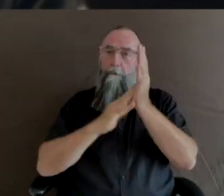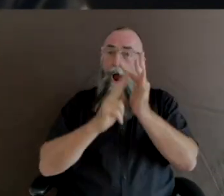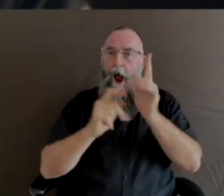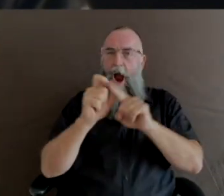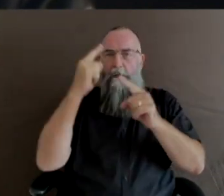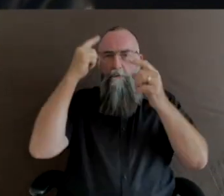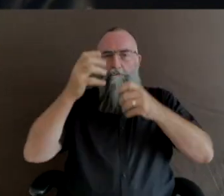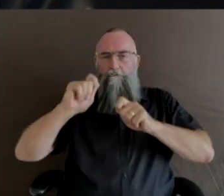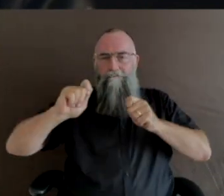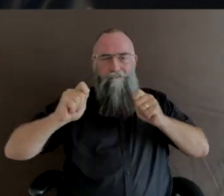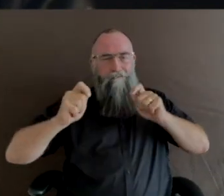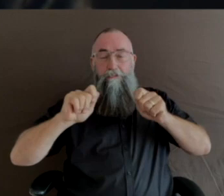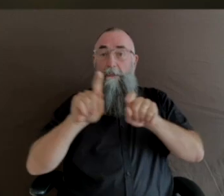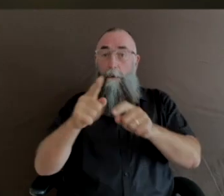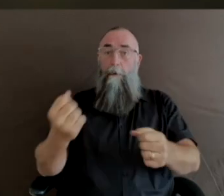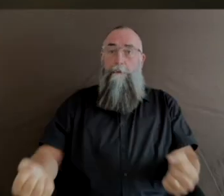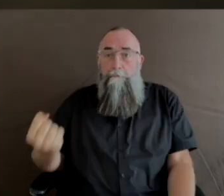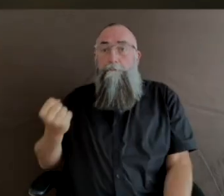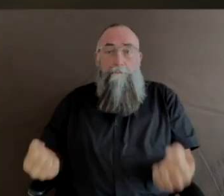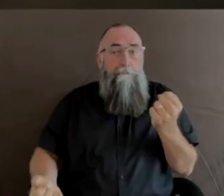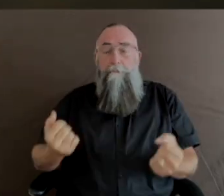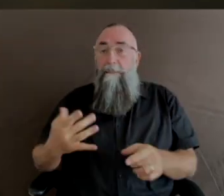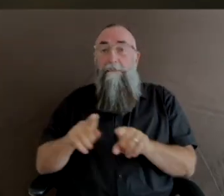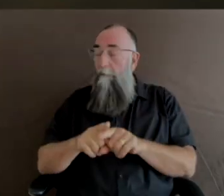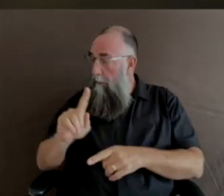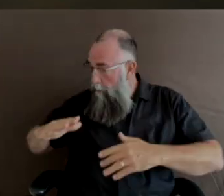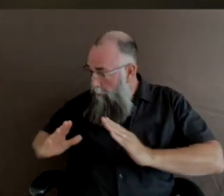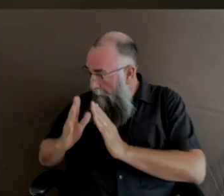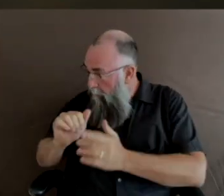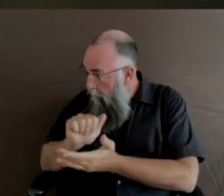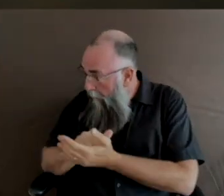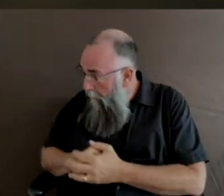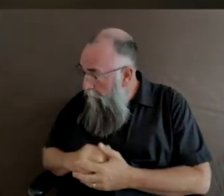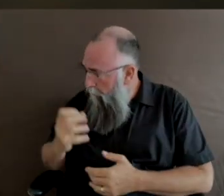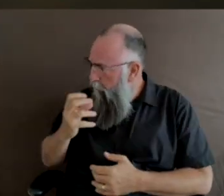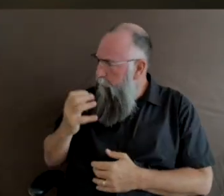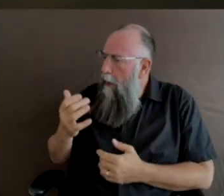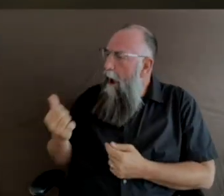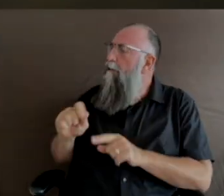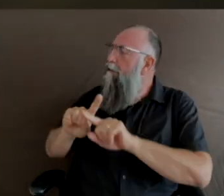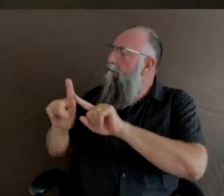to move the muscles of the body. And challenging sometimes I imagine, you know, there are opportunities that arise